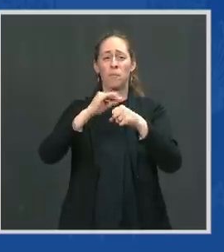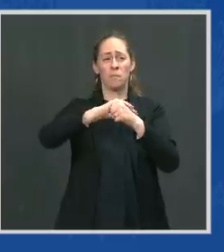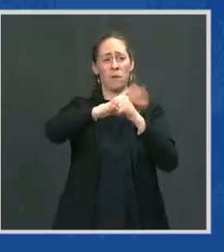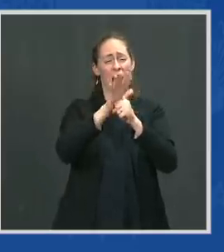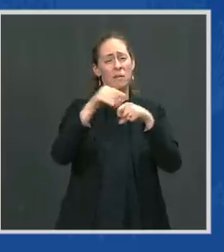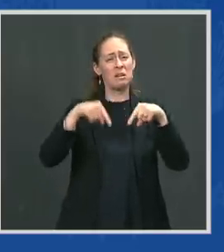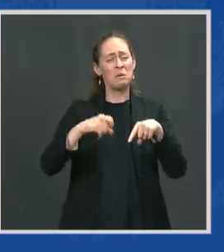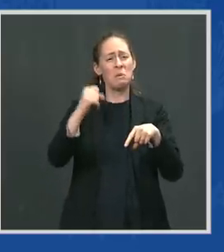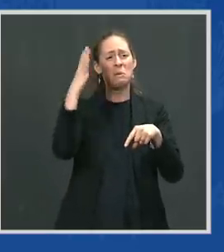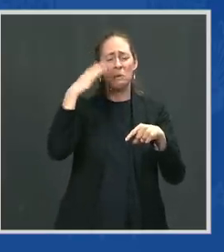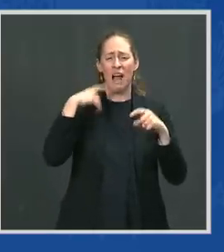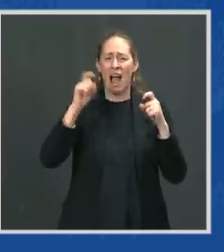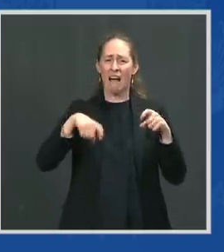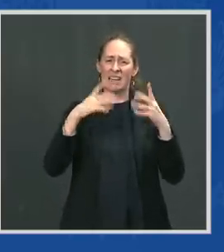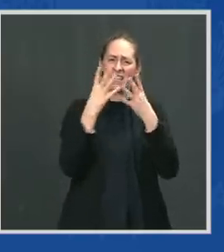because there will be another pandemic.